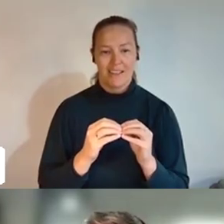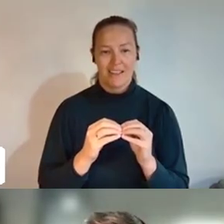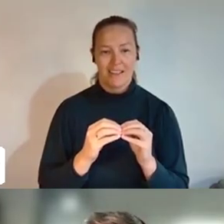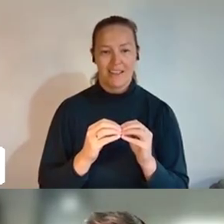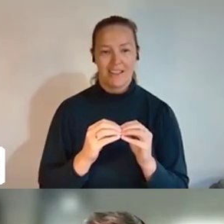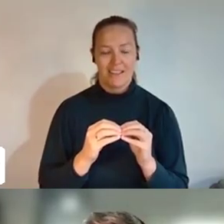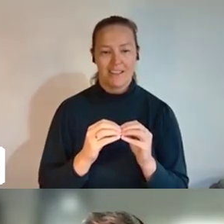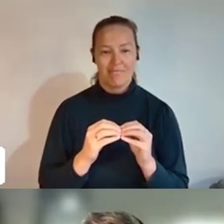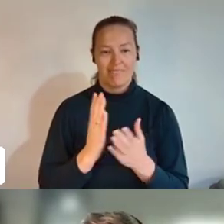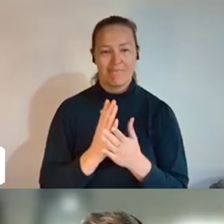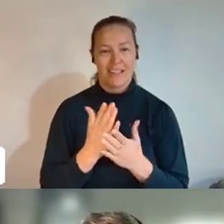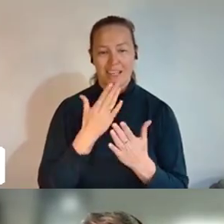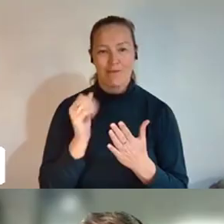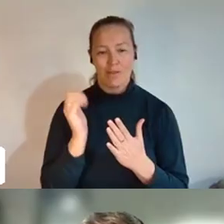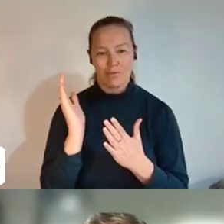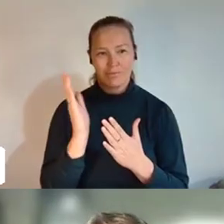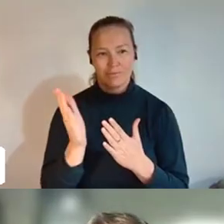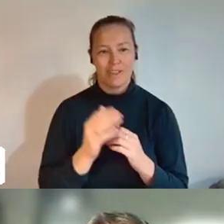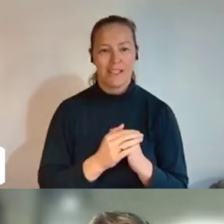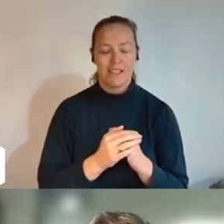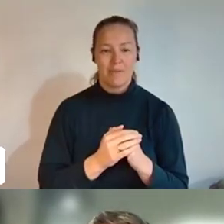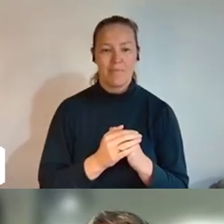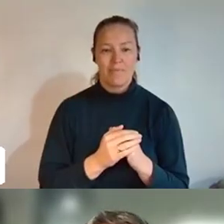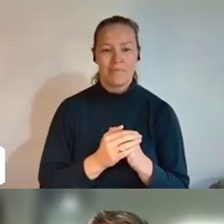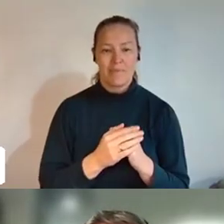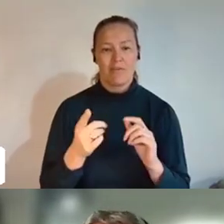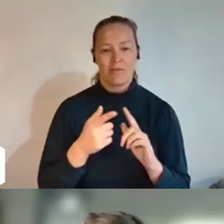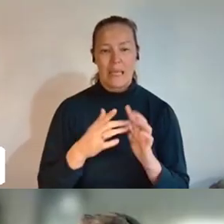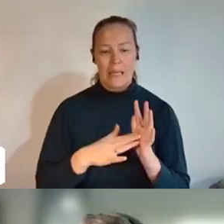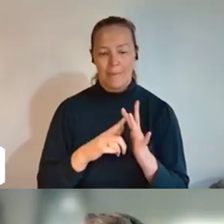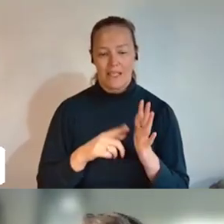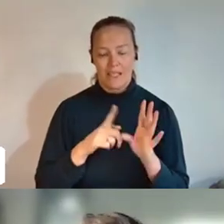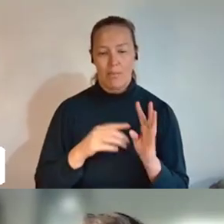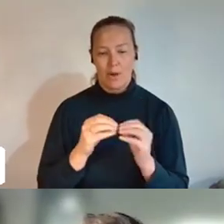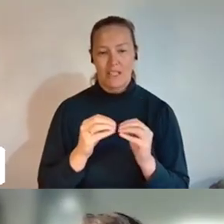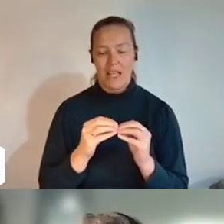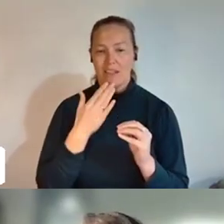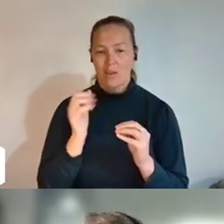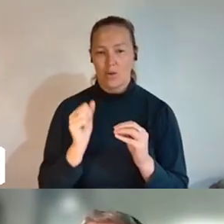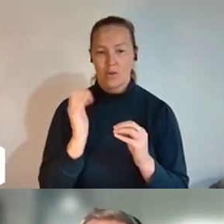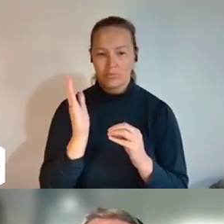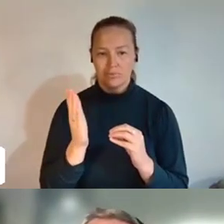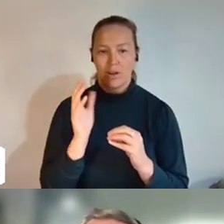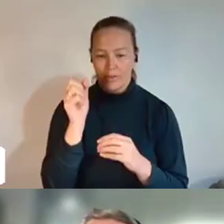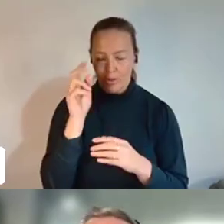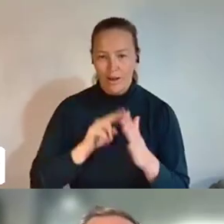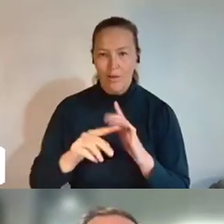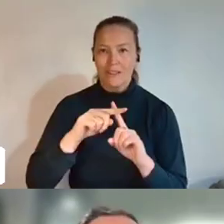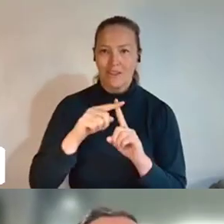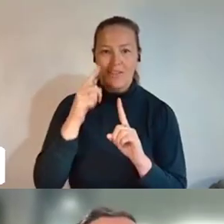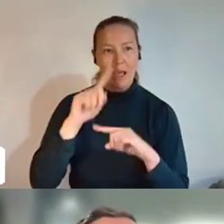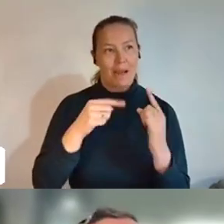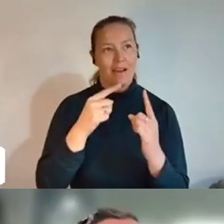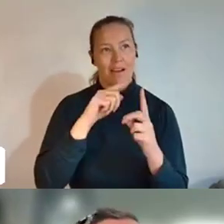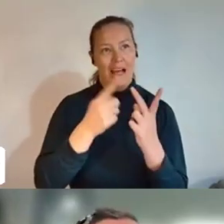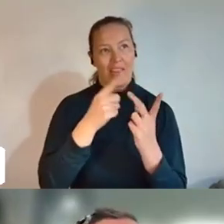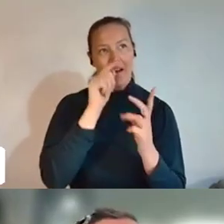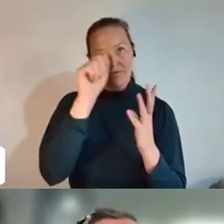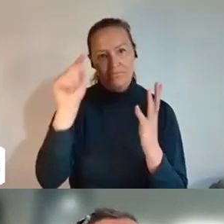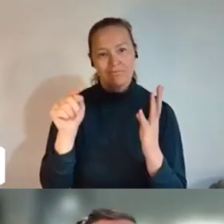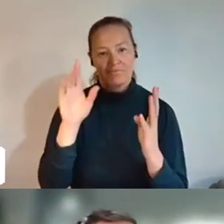really impressed with what you shared on what is possible, especially looking at jurisdictions. So